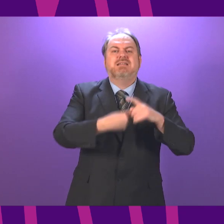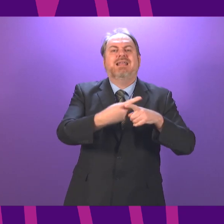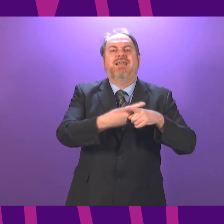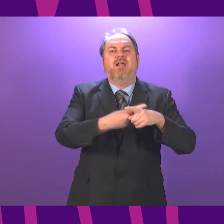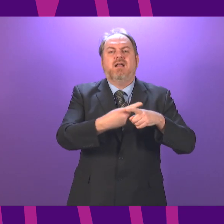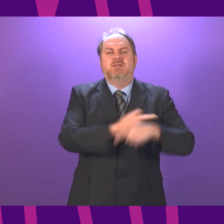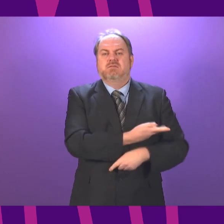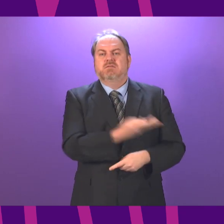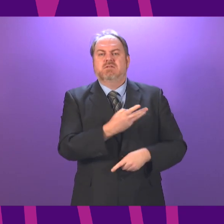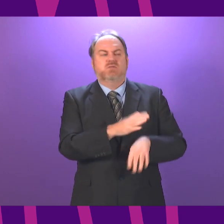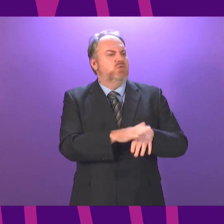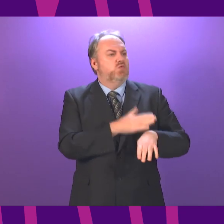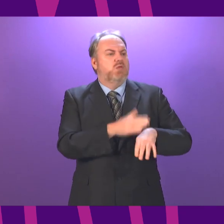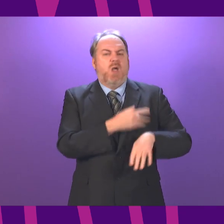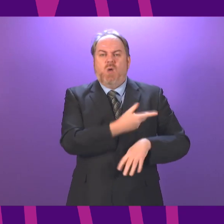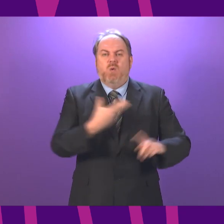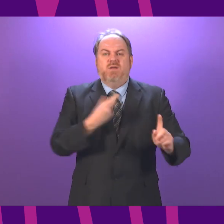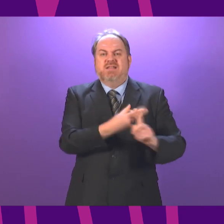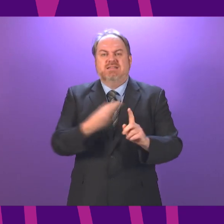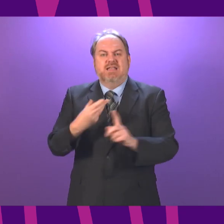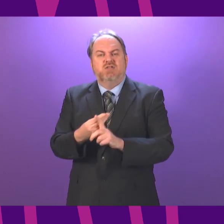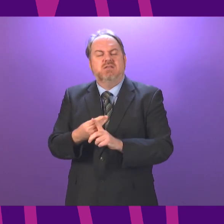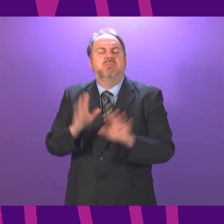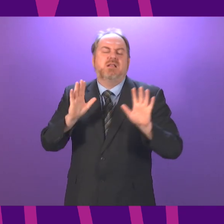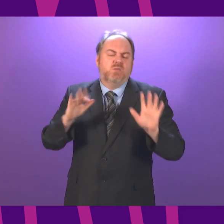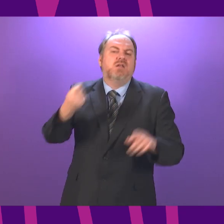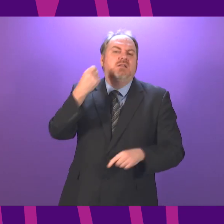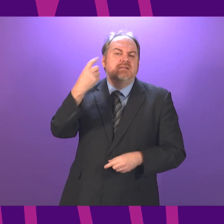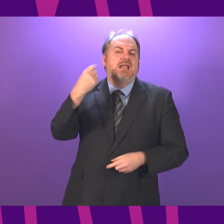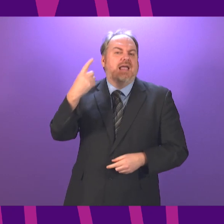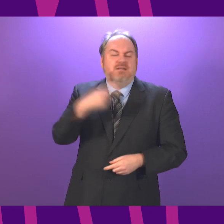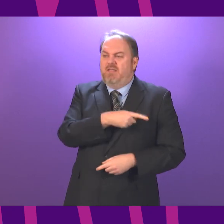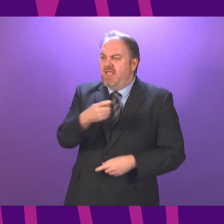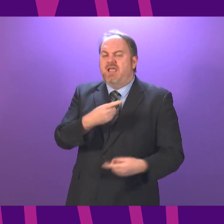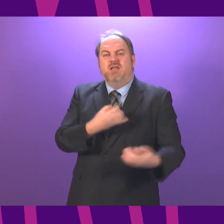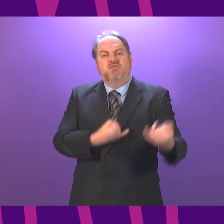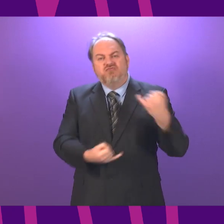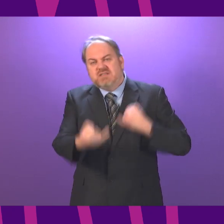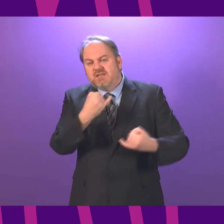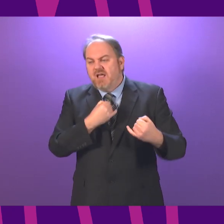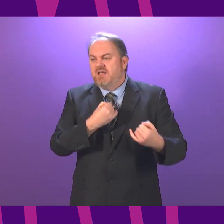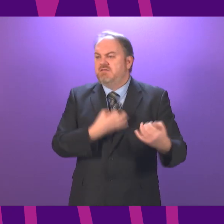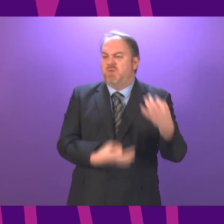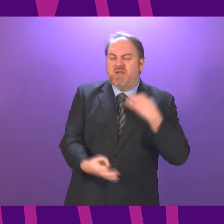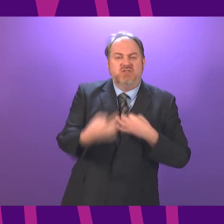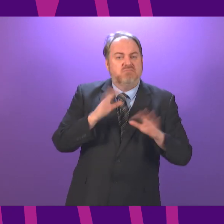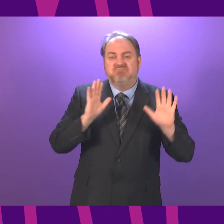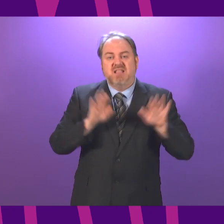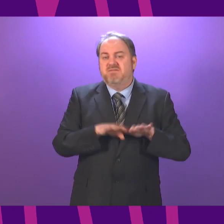We look at this daily and will always find questions to raise, as is right and proper. However, the progress of the vaccination programme is strong.